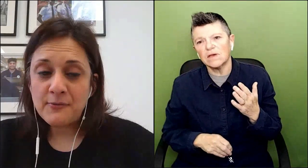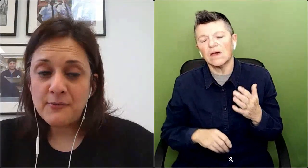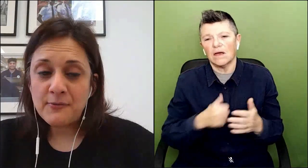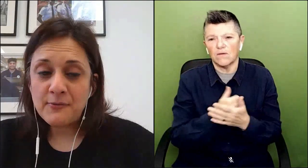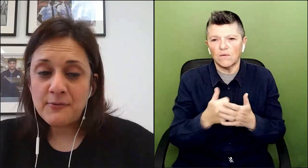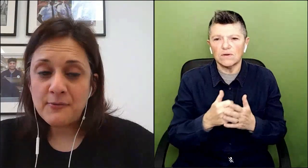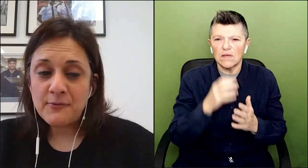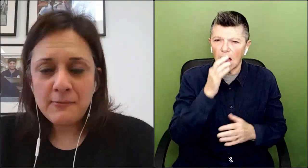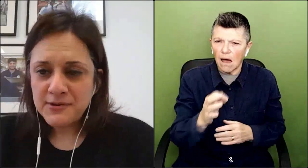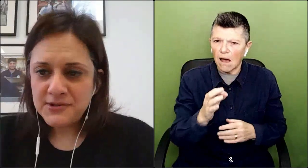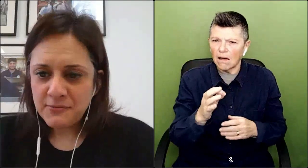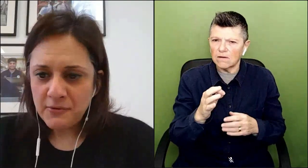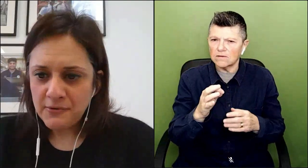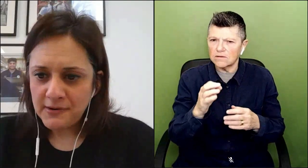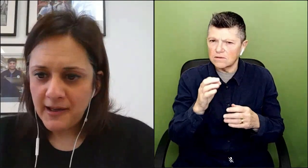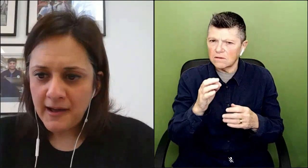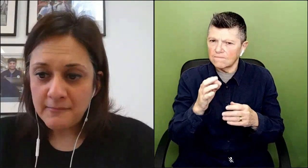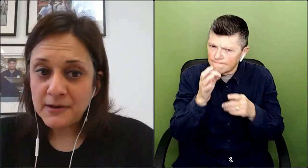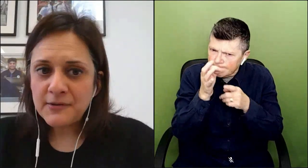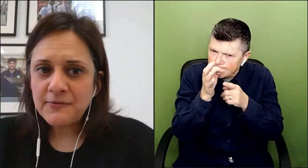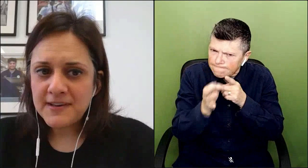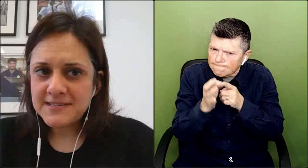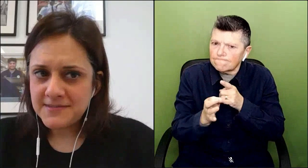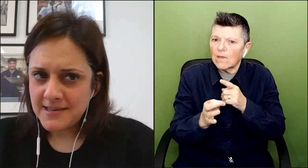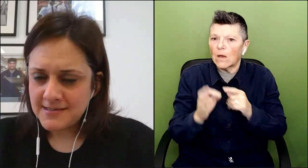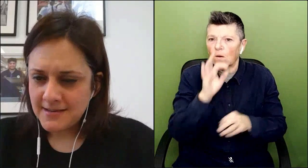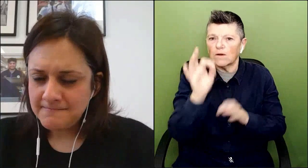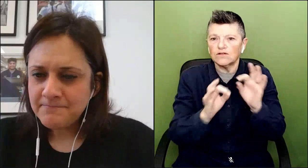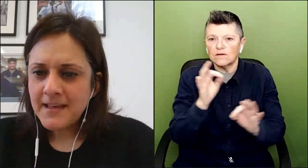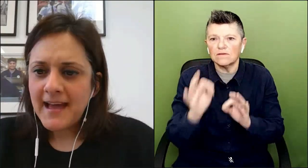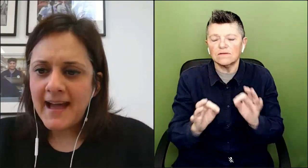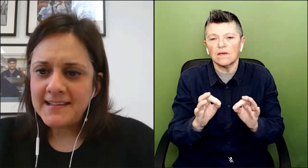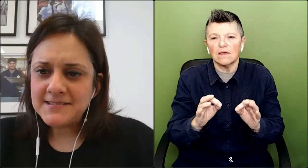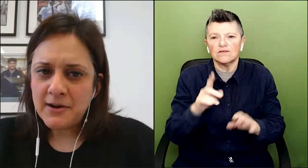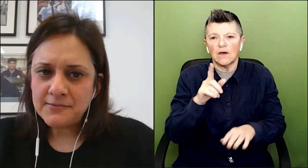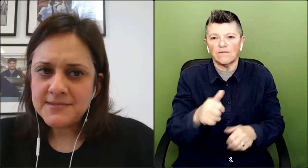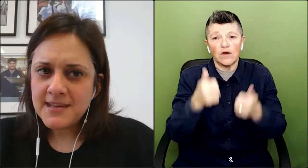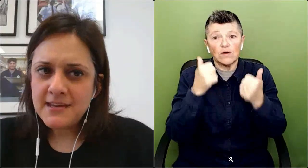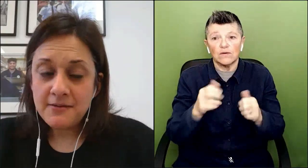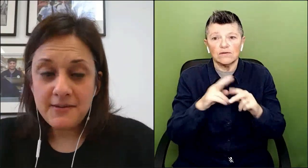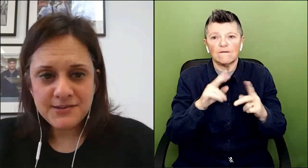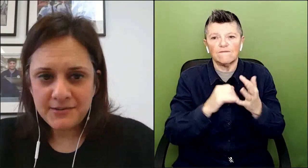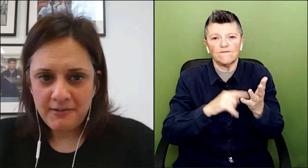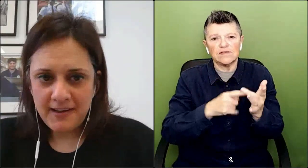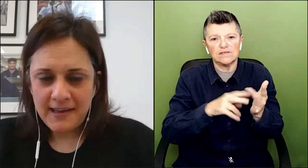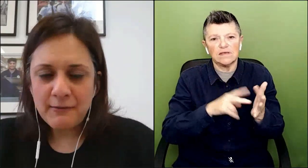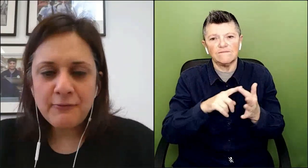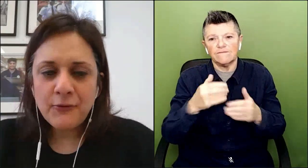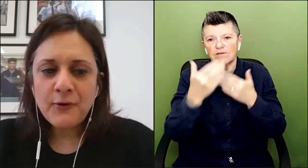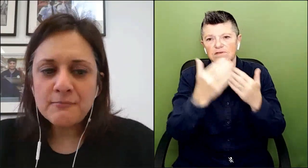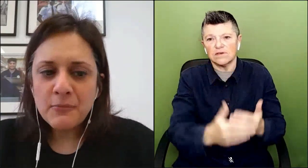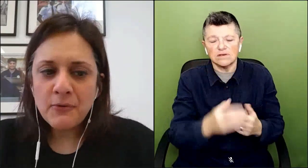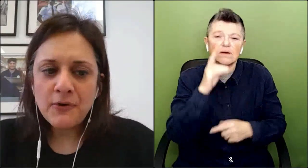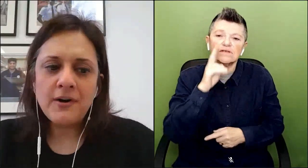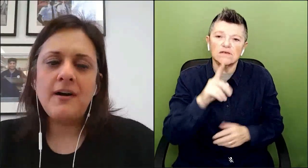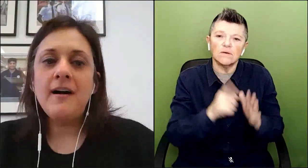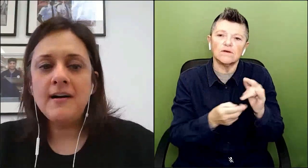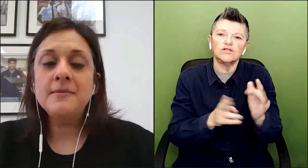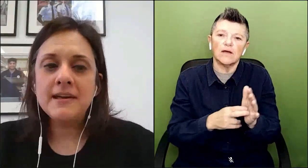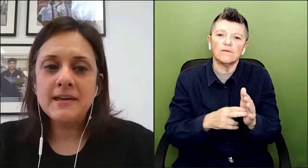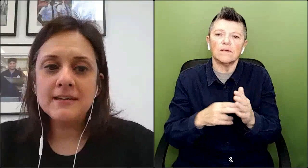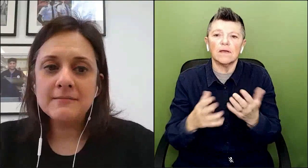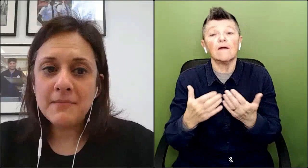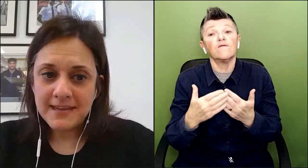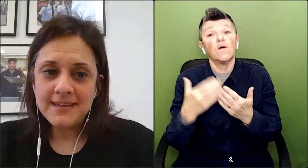So I wish you all a good festive season, and I'll see you in January for more making a